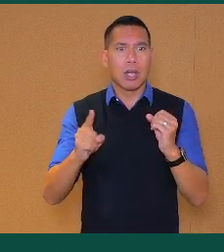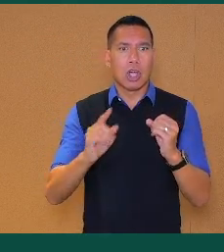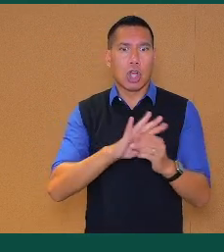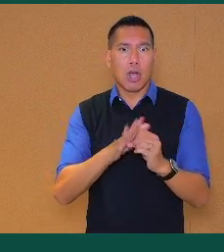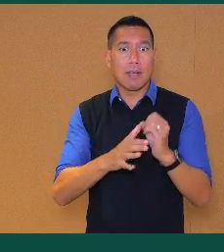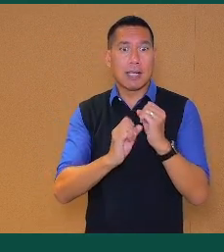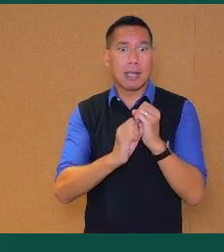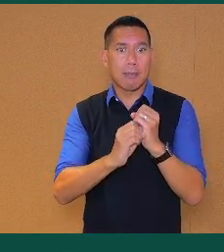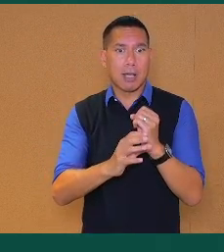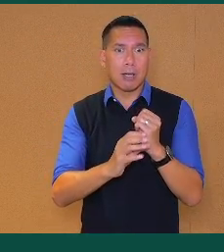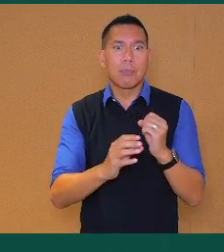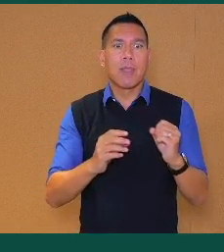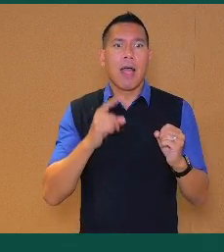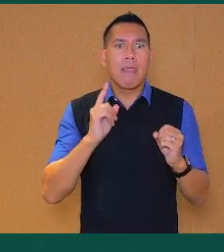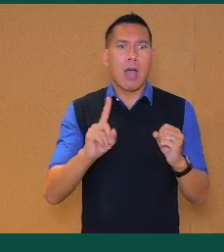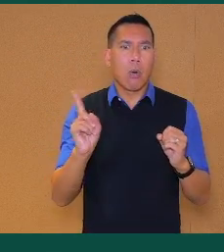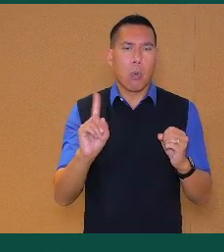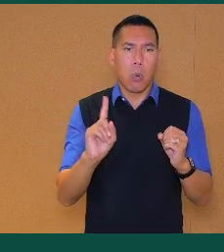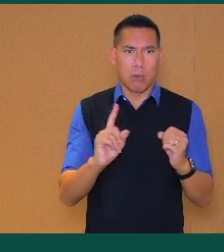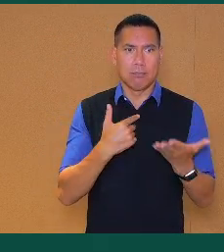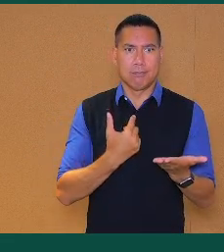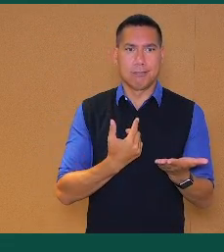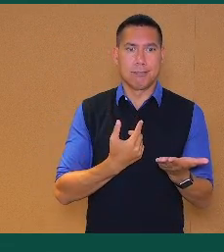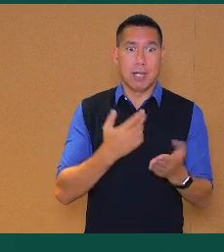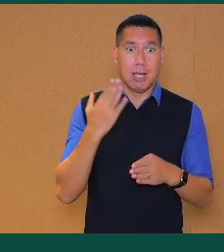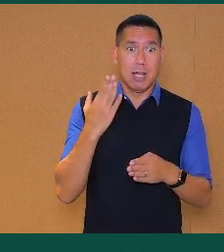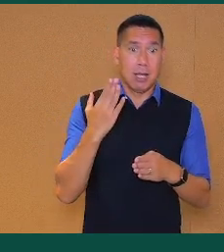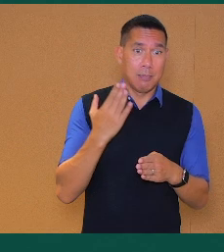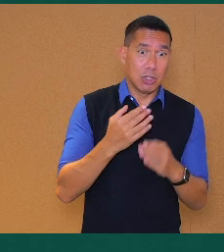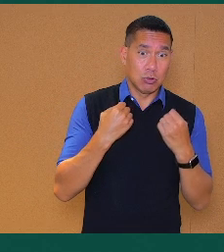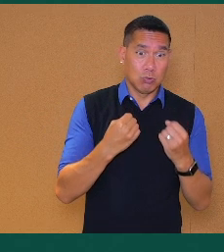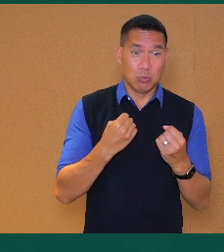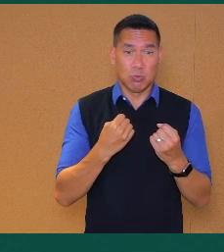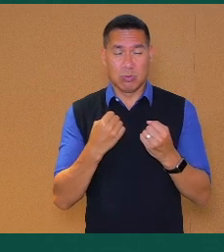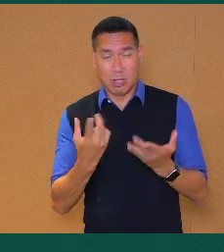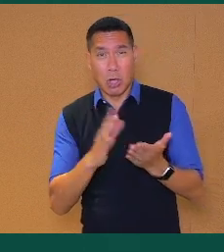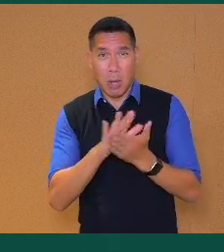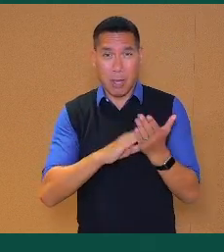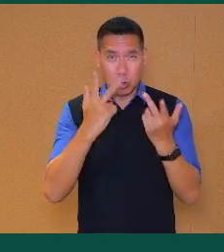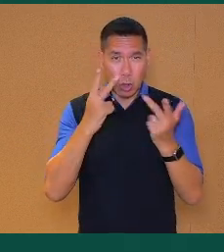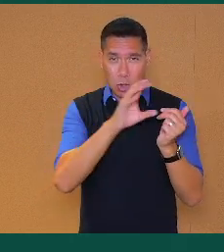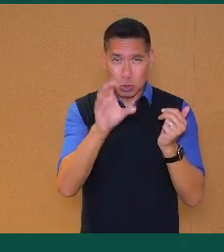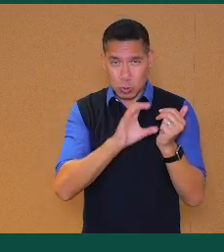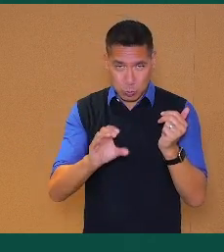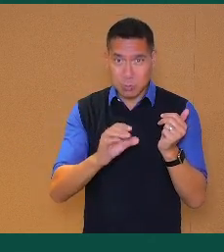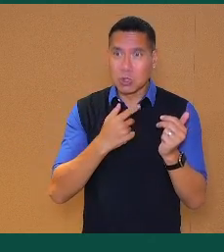Been Drinking Alone. This campaign is a tongue-in- cheek video showing kids on a Zoom call, mimicking their